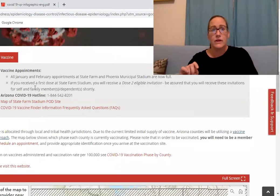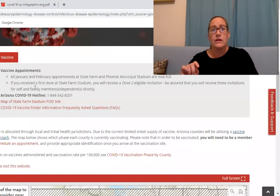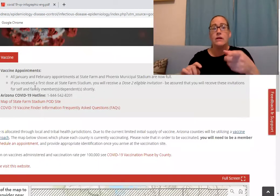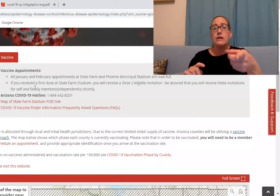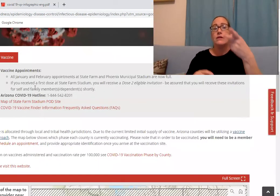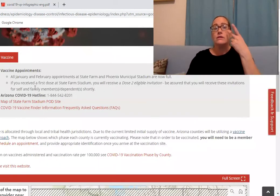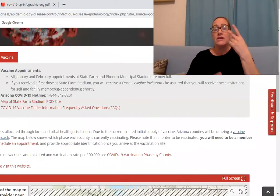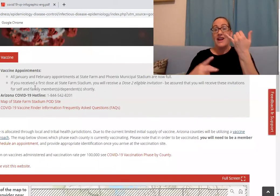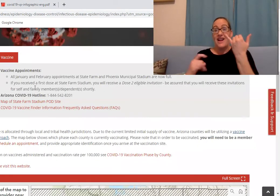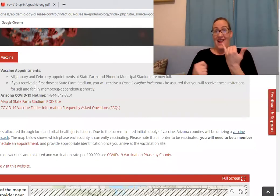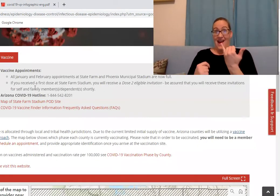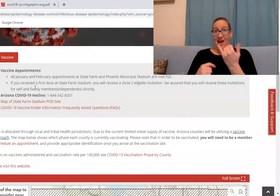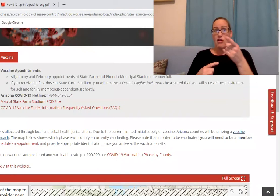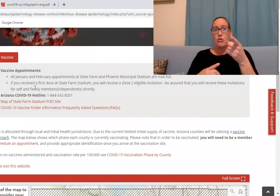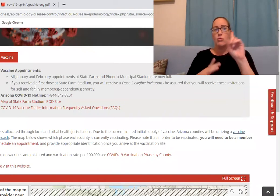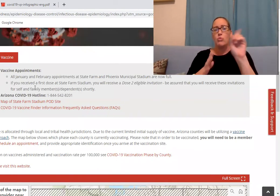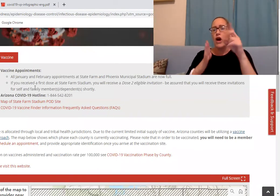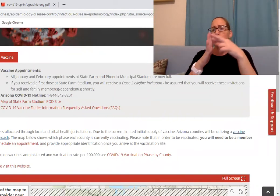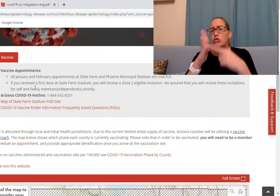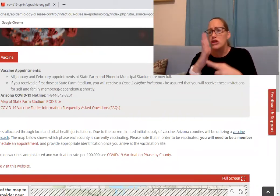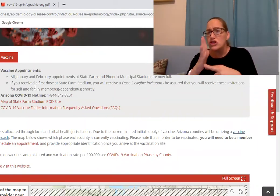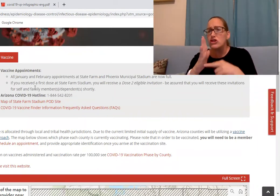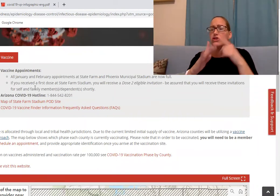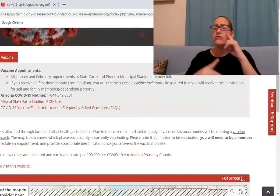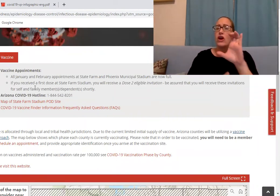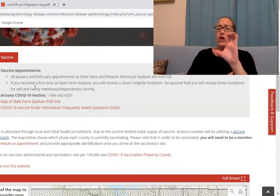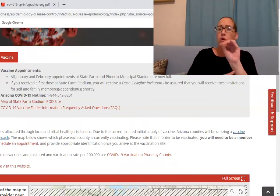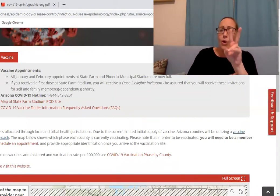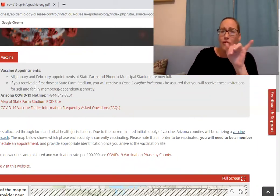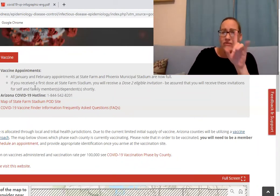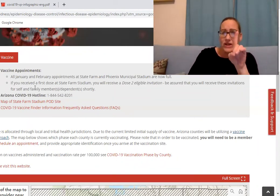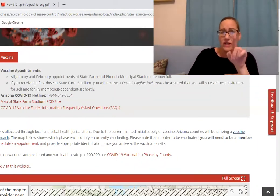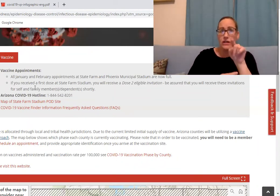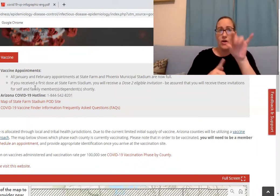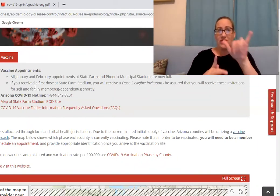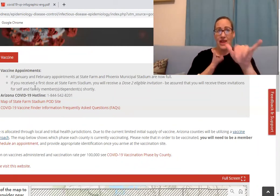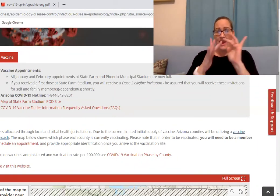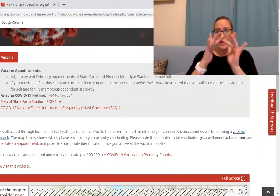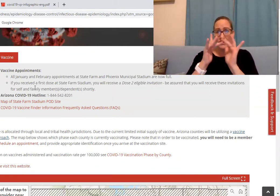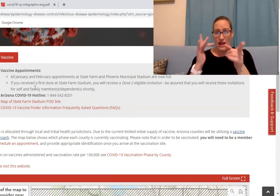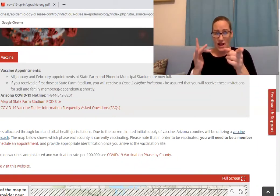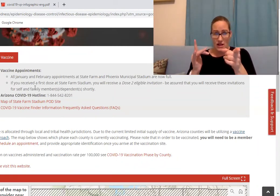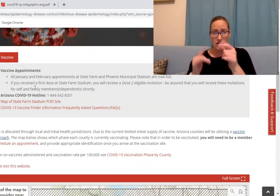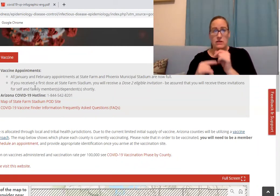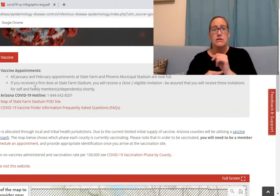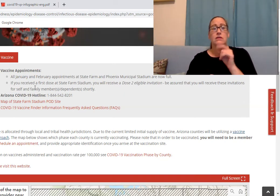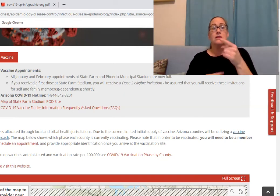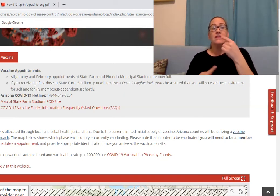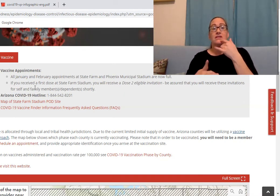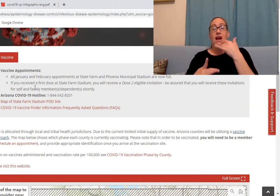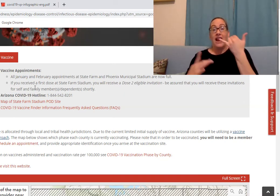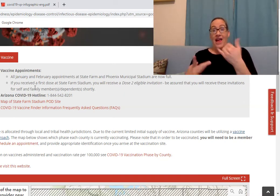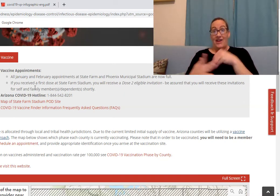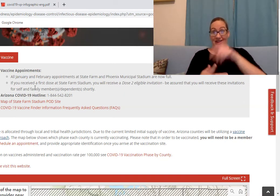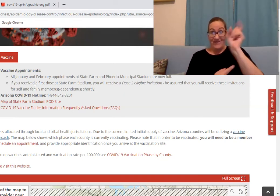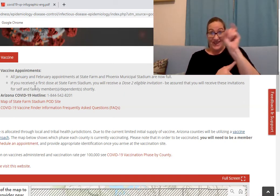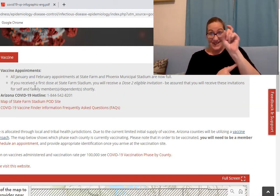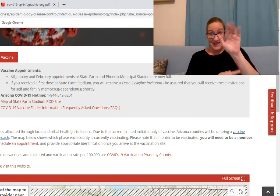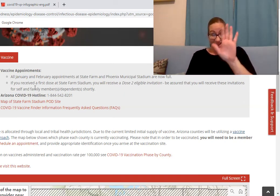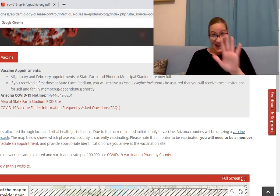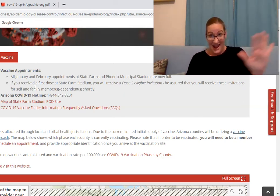(Amy clicked on previous page arrow and the screen shows back to COVID-19 vaccine) You see now this is the place with instructions on registration for COVID vaccine.